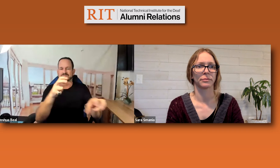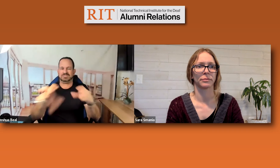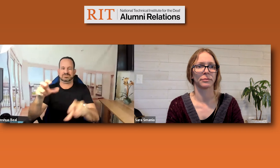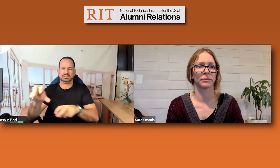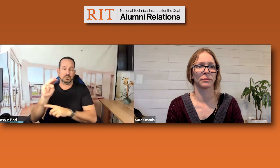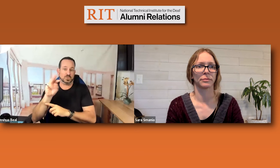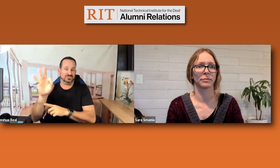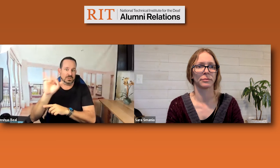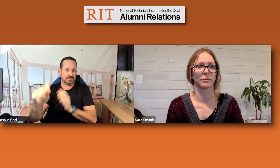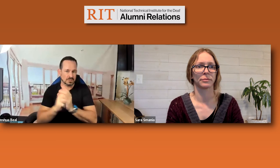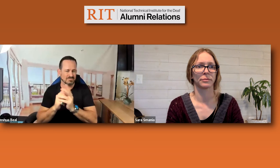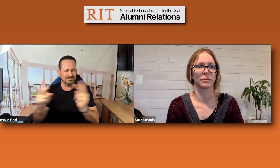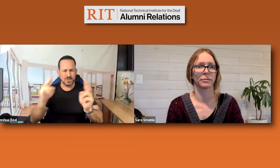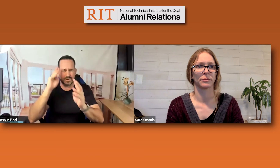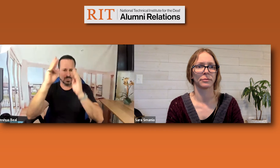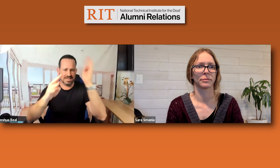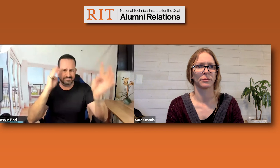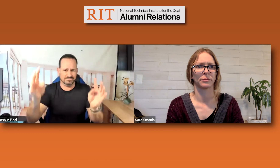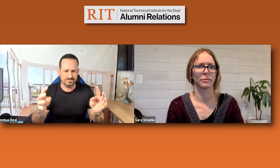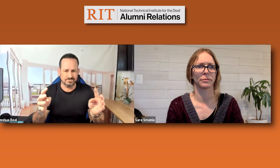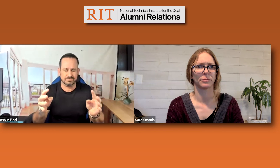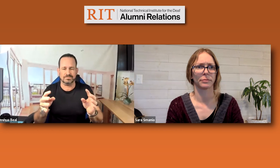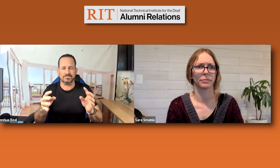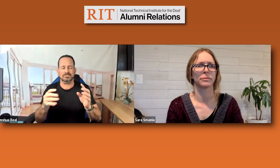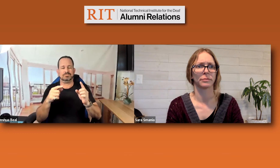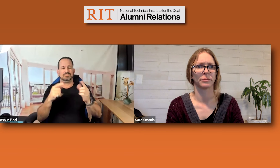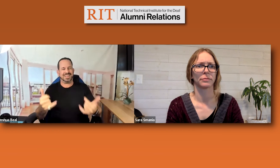that they could invest in simultaneously.